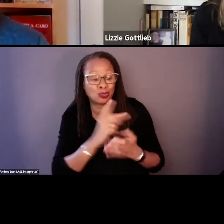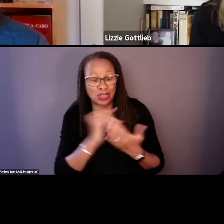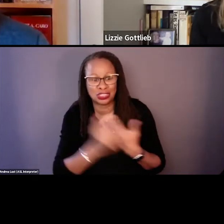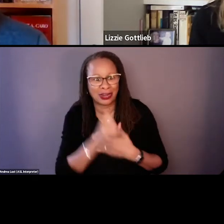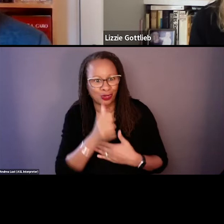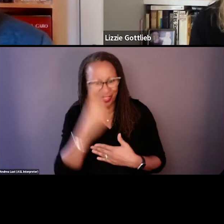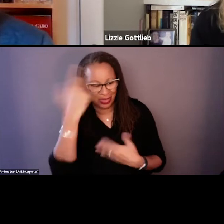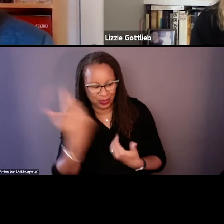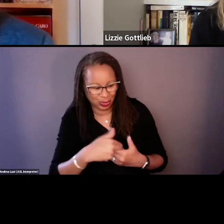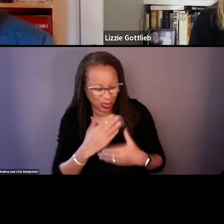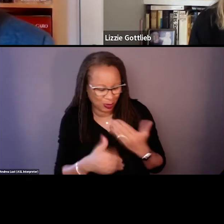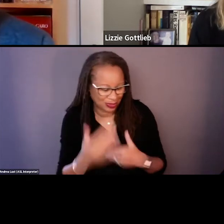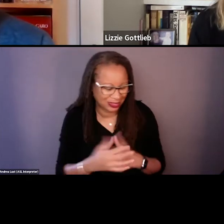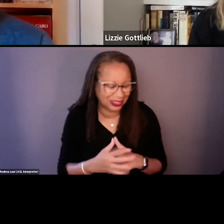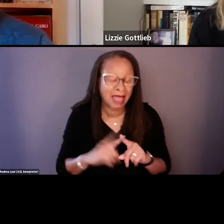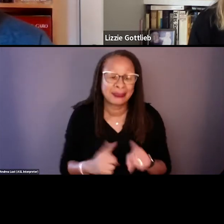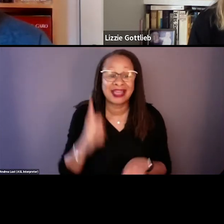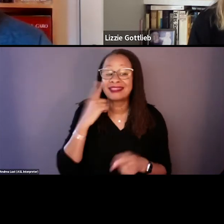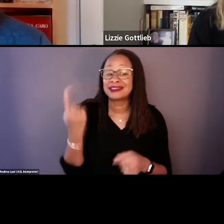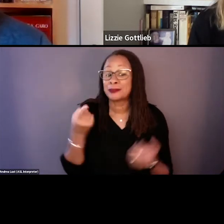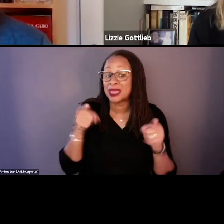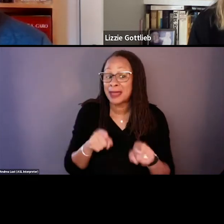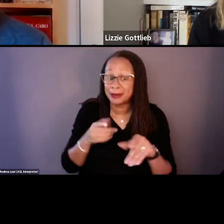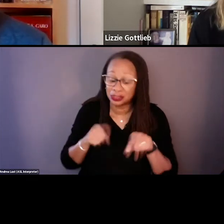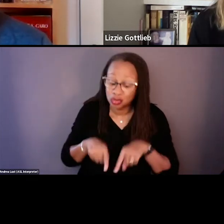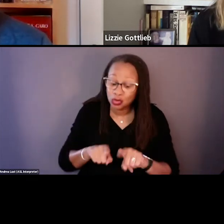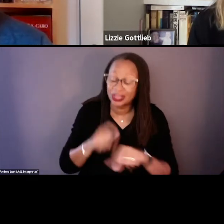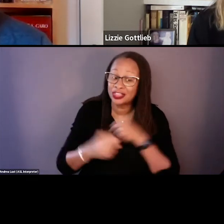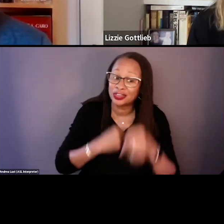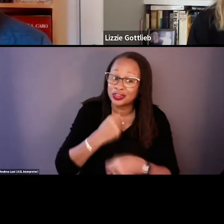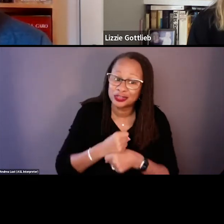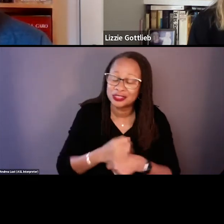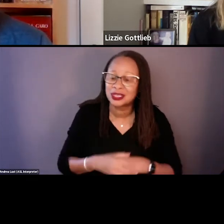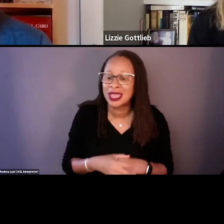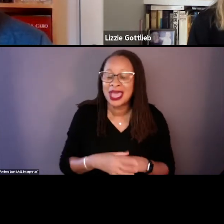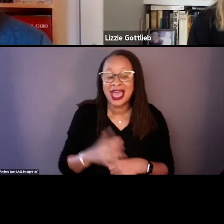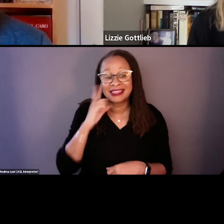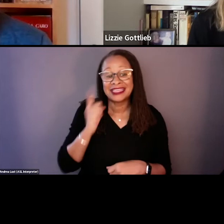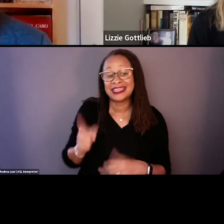and neither did I, frankly. But I think that something happened over those years.